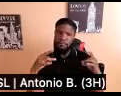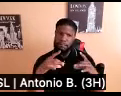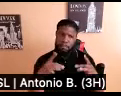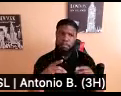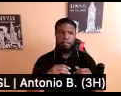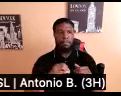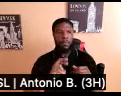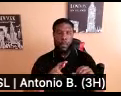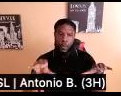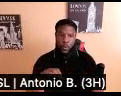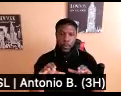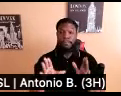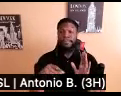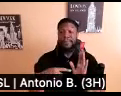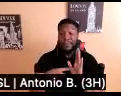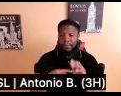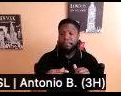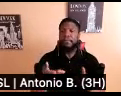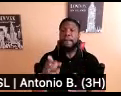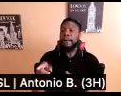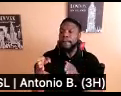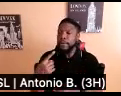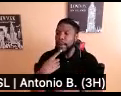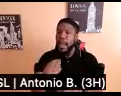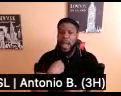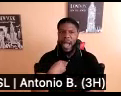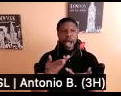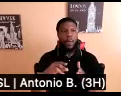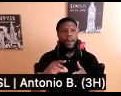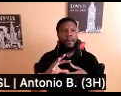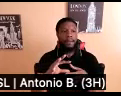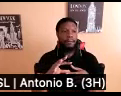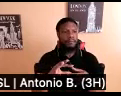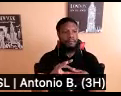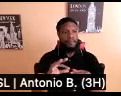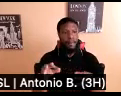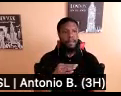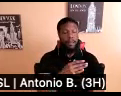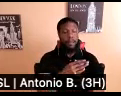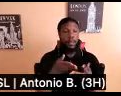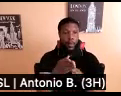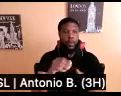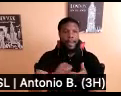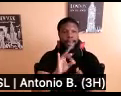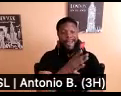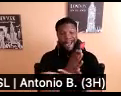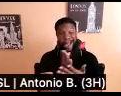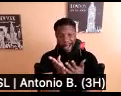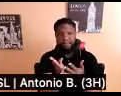For example, they may have said, "I've made comments through page eight, which is where I had to stop for time," or "Email me if you have any questions."